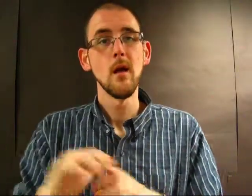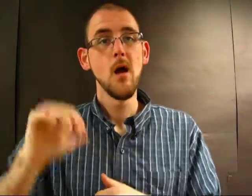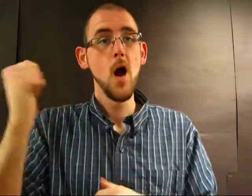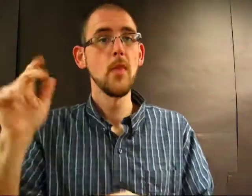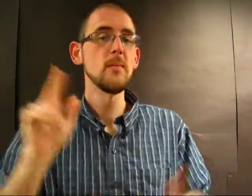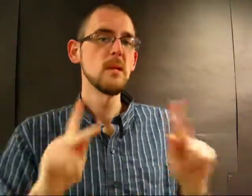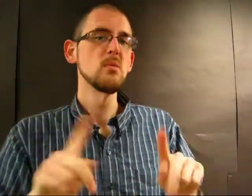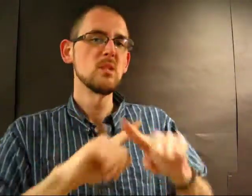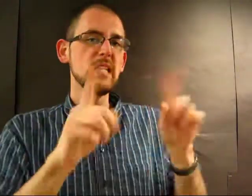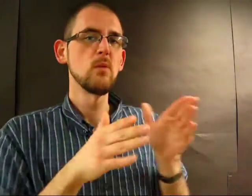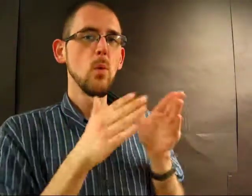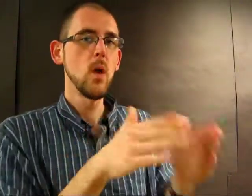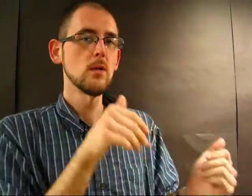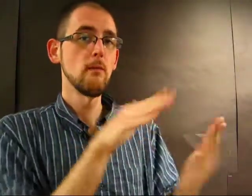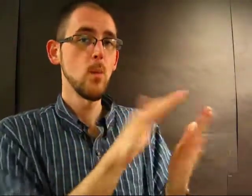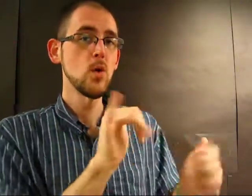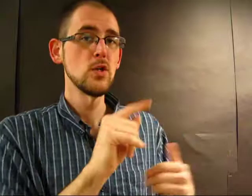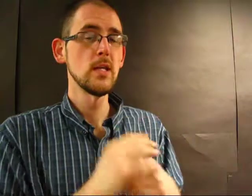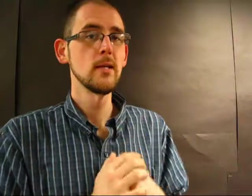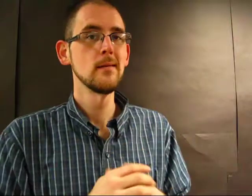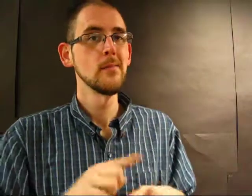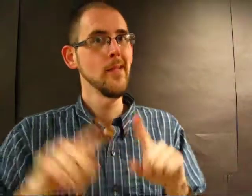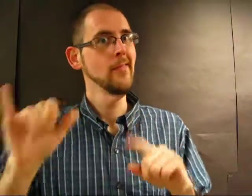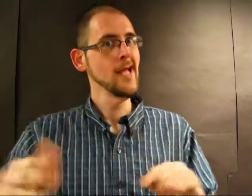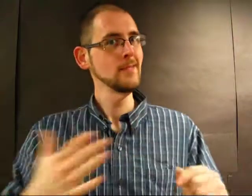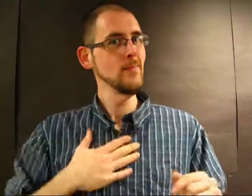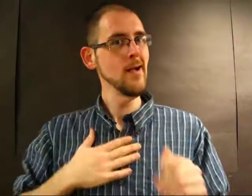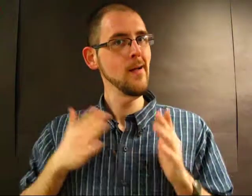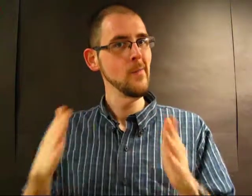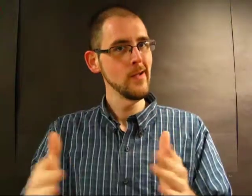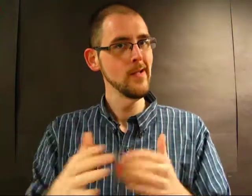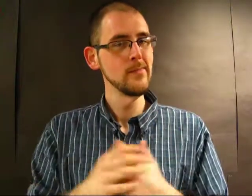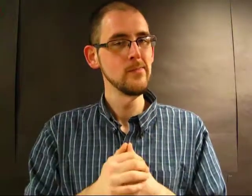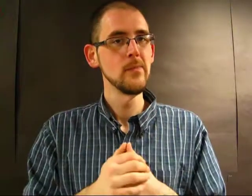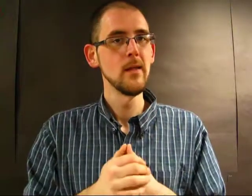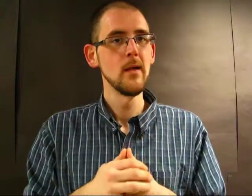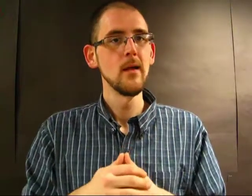Everyone's approach is a little different, but that's MY approach!